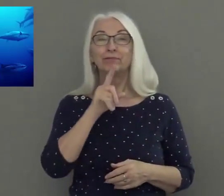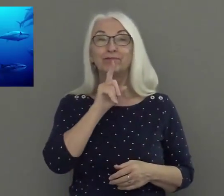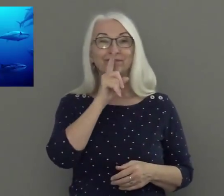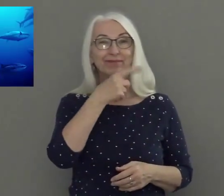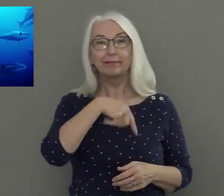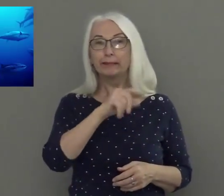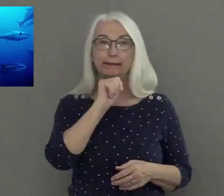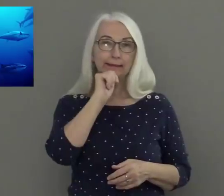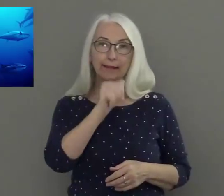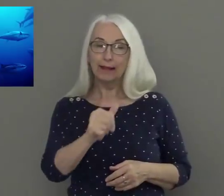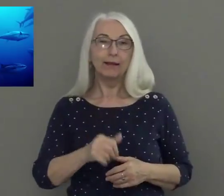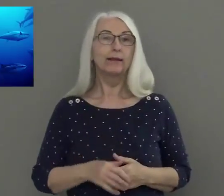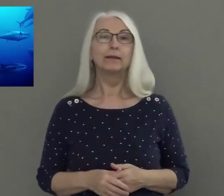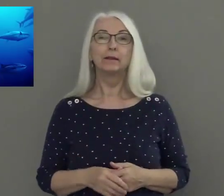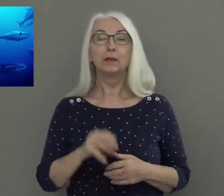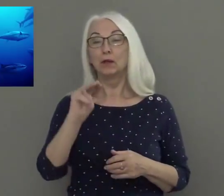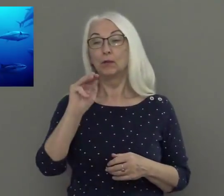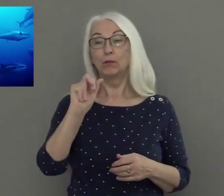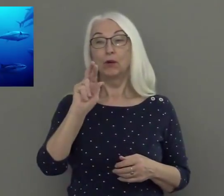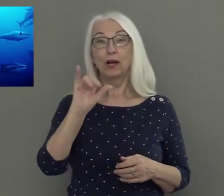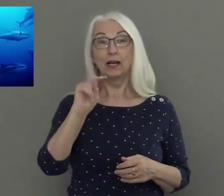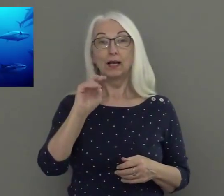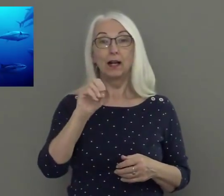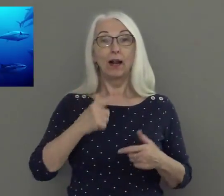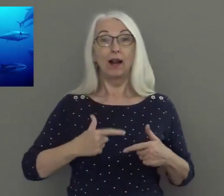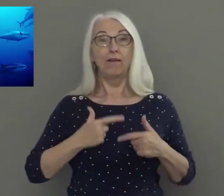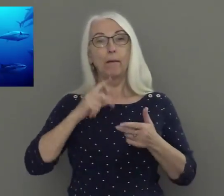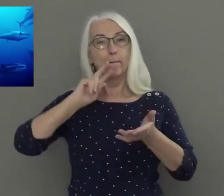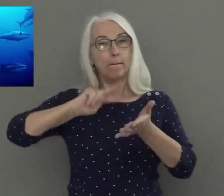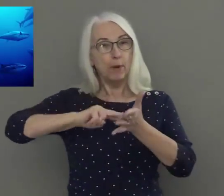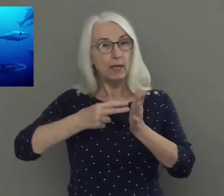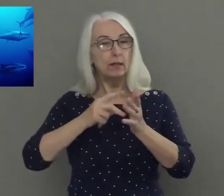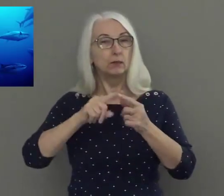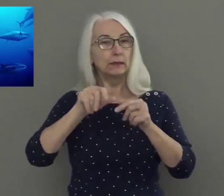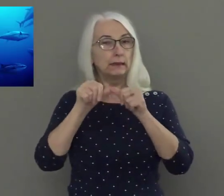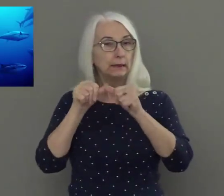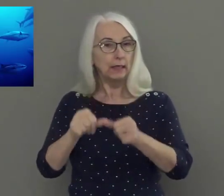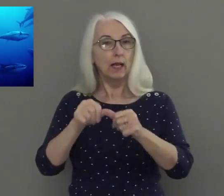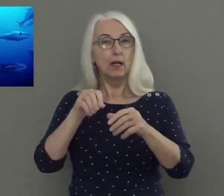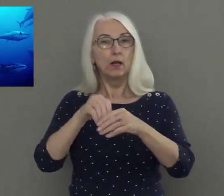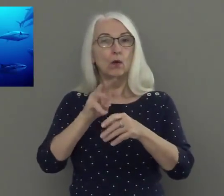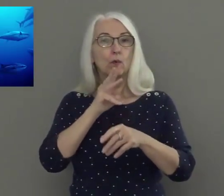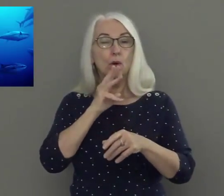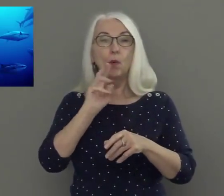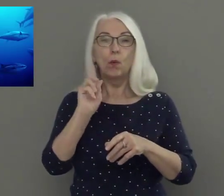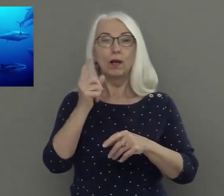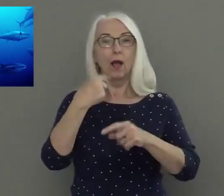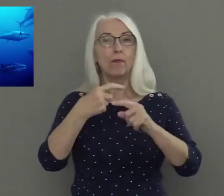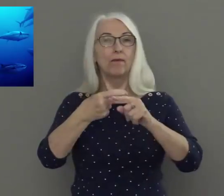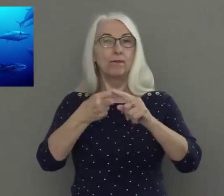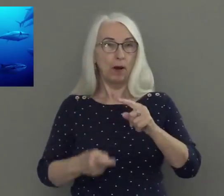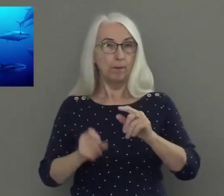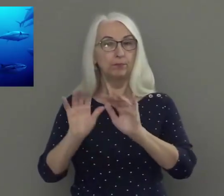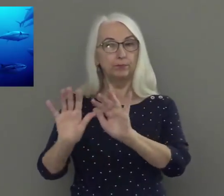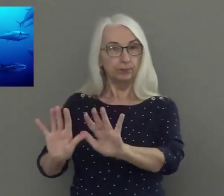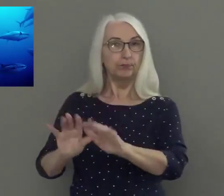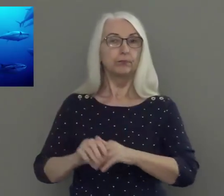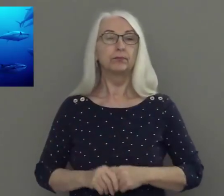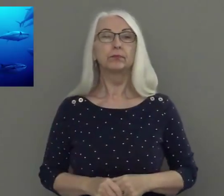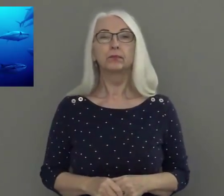They are not. Marine life is meant to stay in the water where it came from.